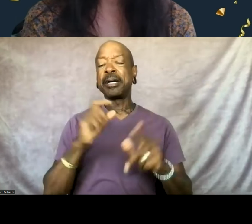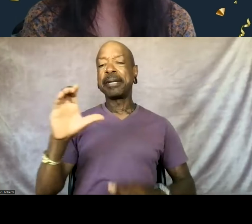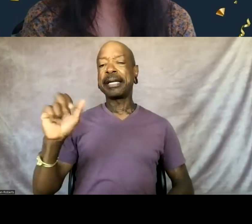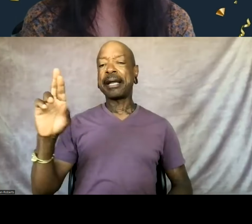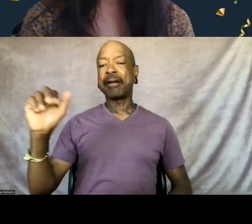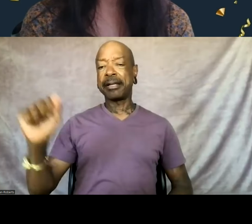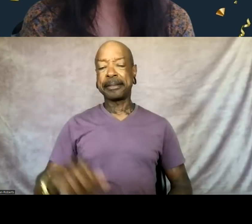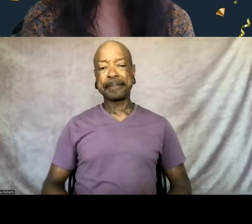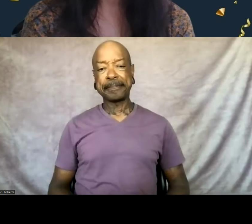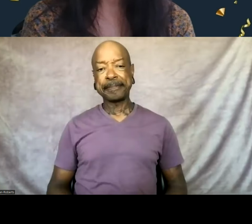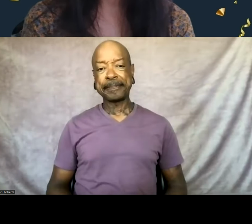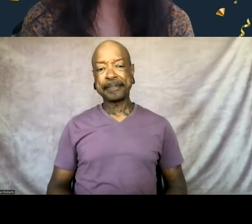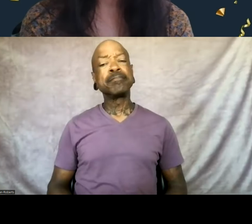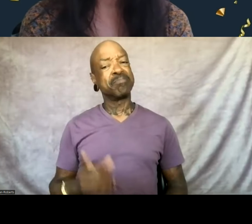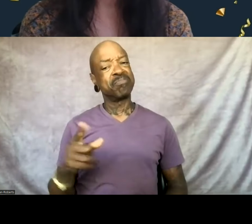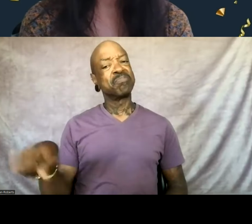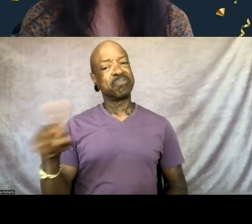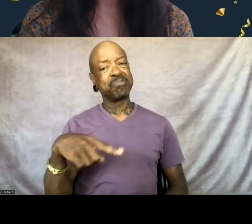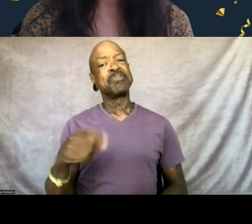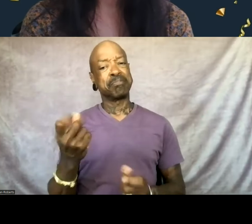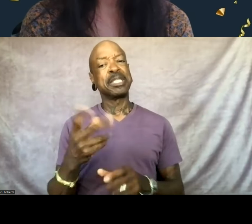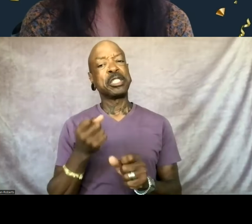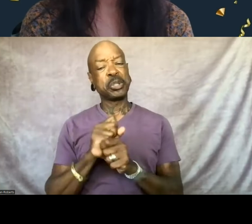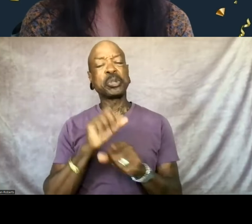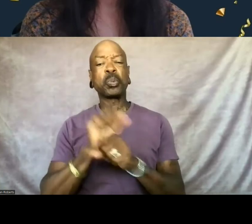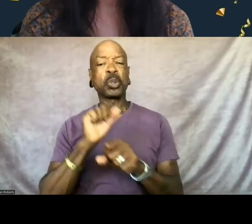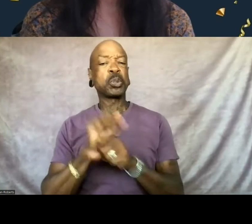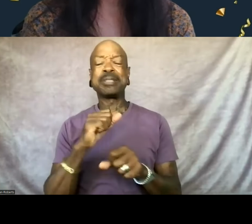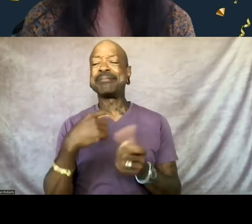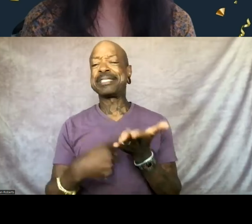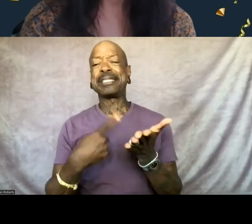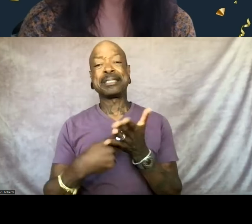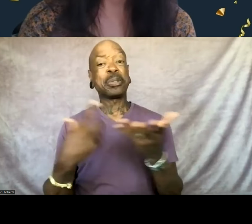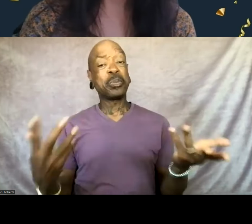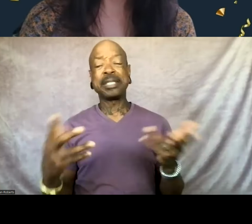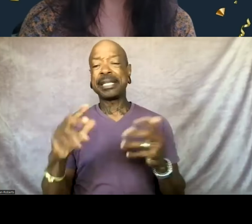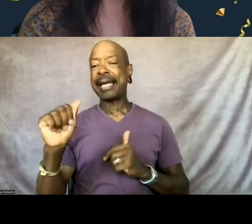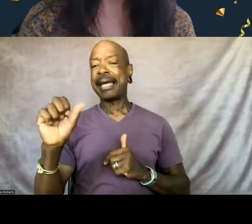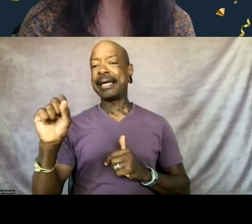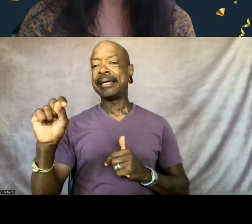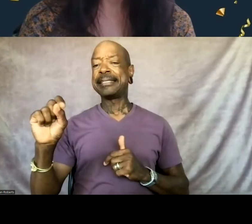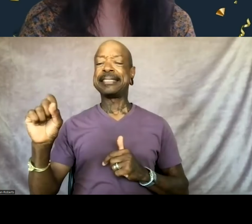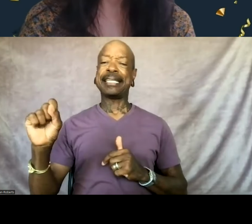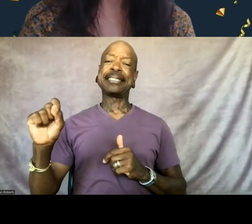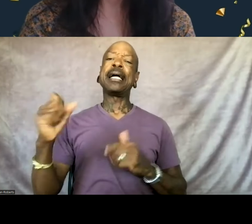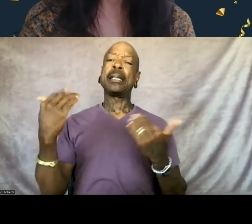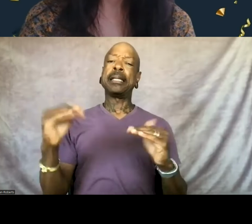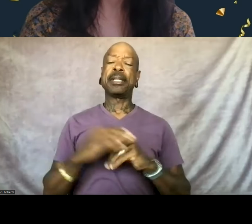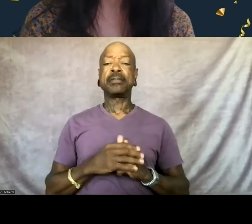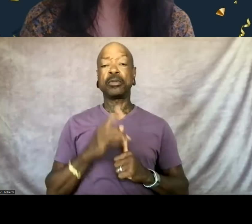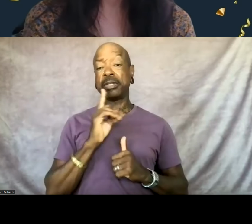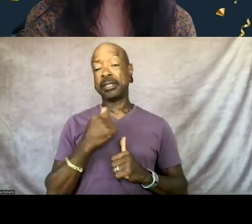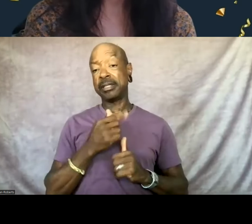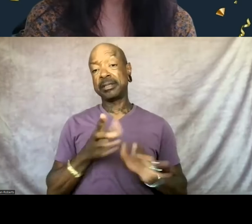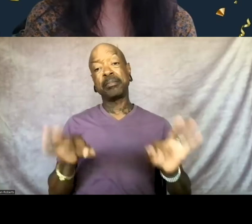» I see a few. » JESSICA LEHMAN: I was going to let you yell out. I know there are people from CARA.